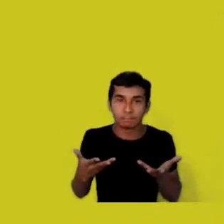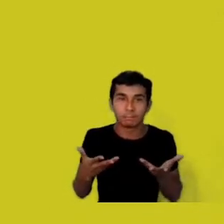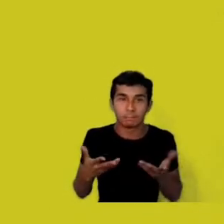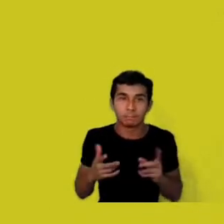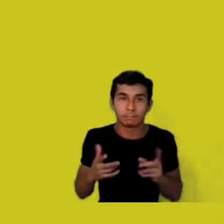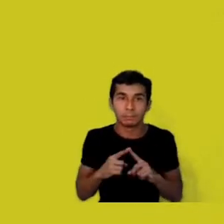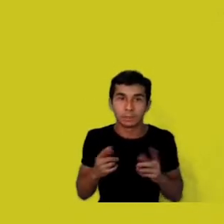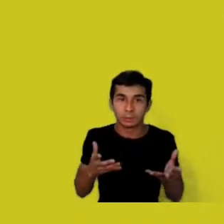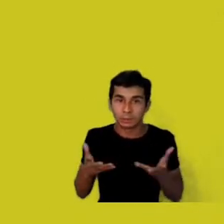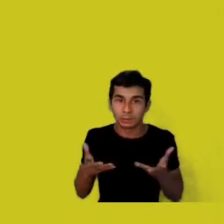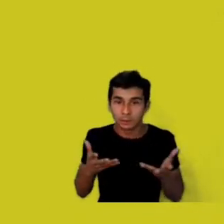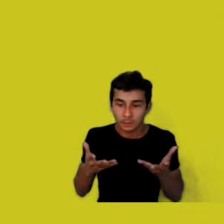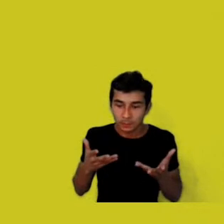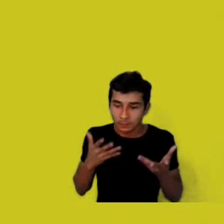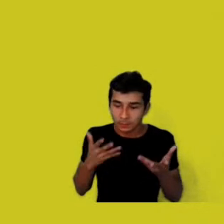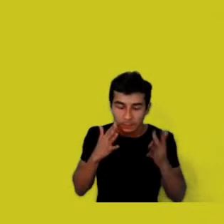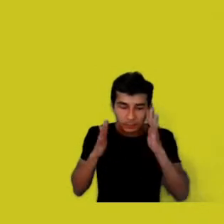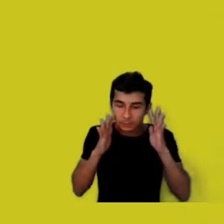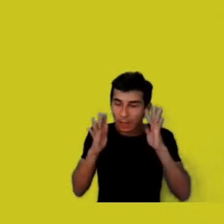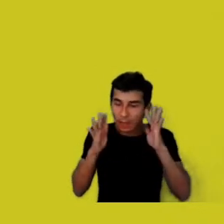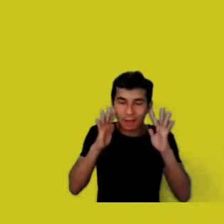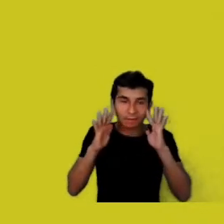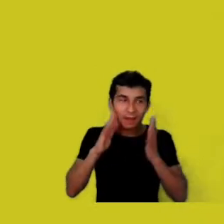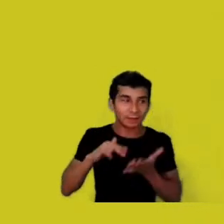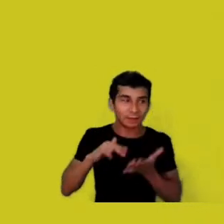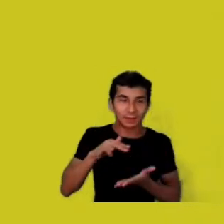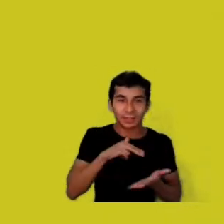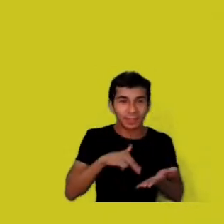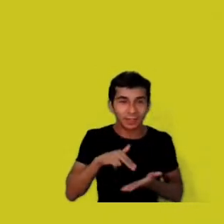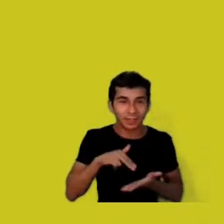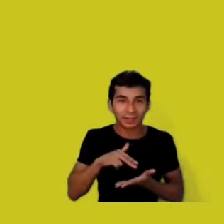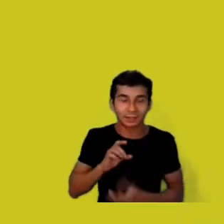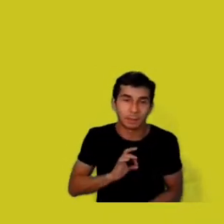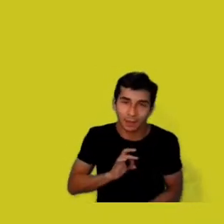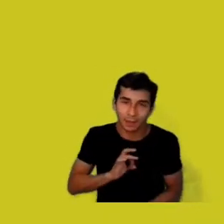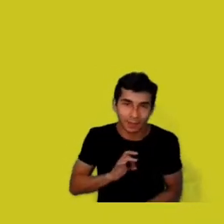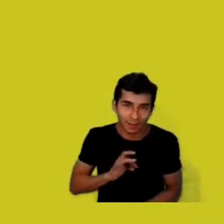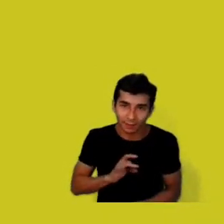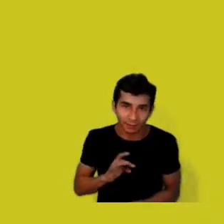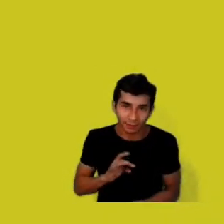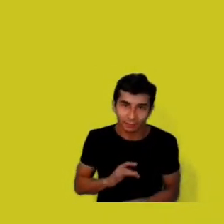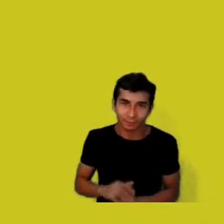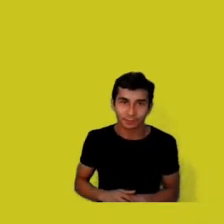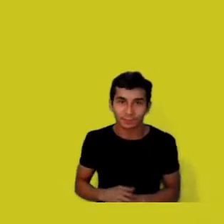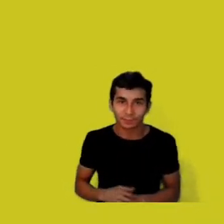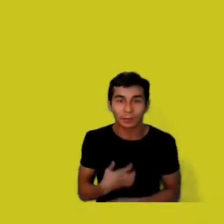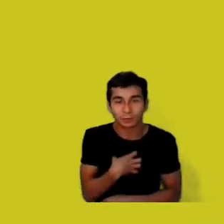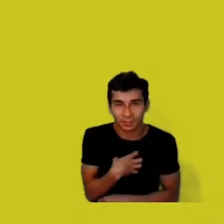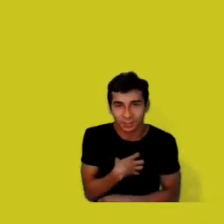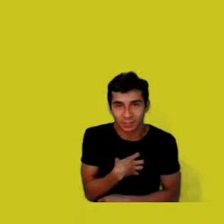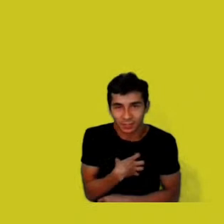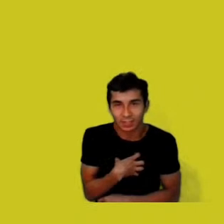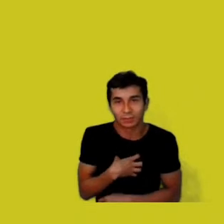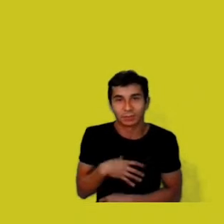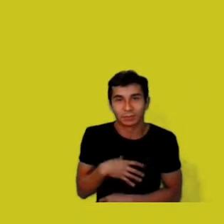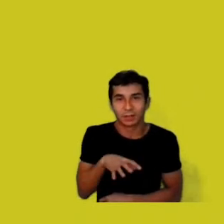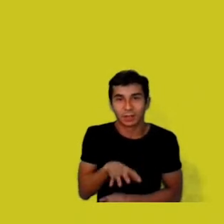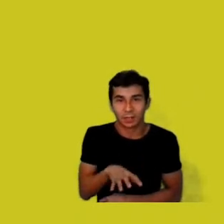than to fear. So, I feel that way, I’m speaking from my heart.